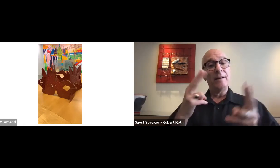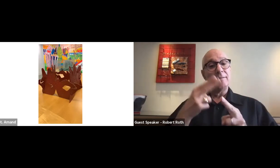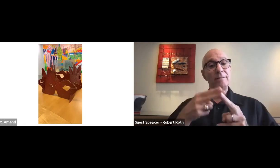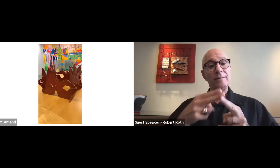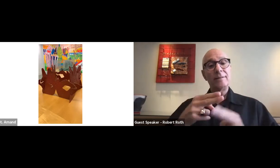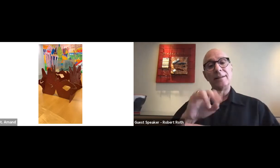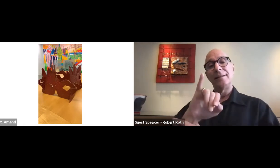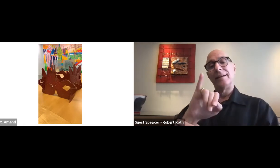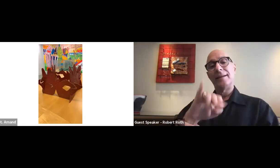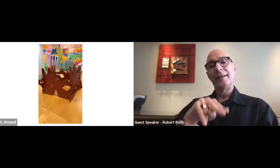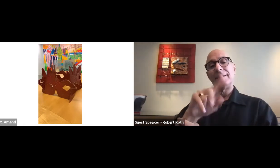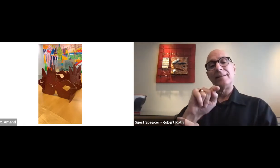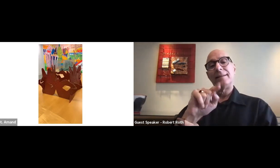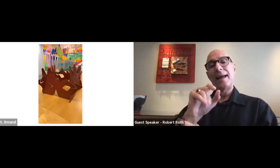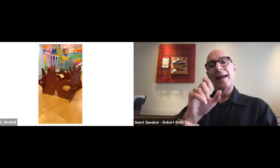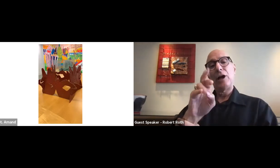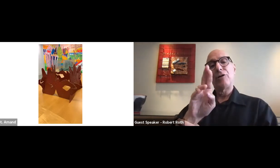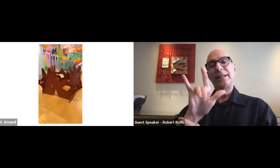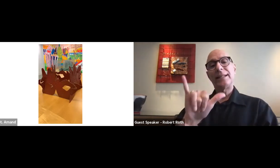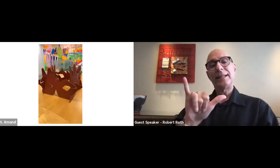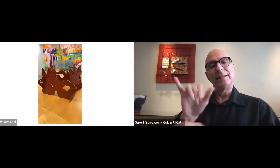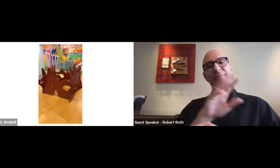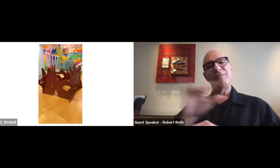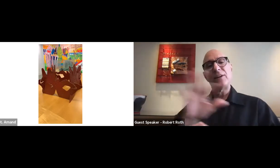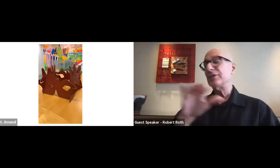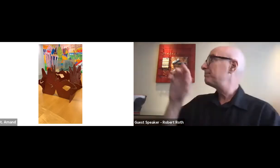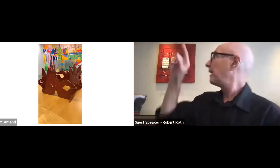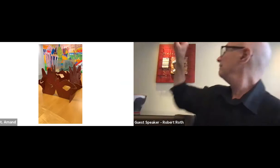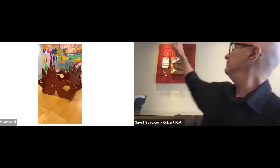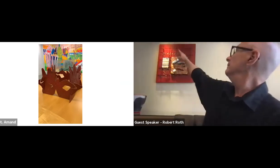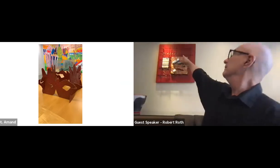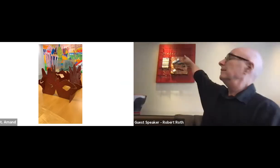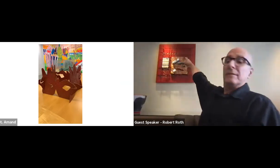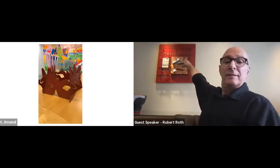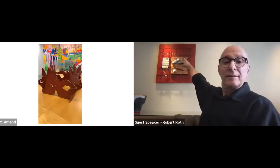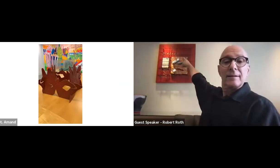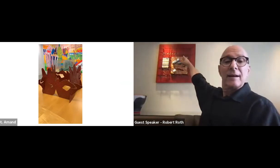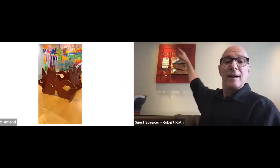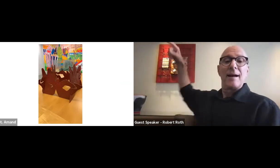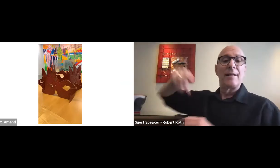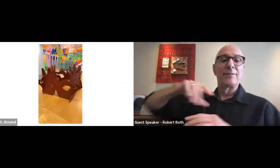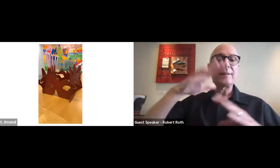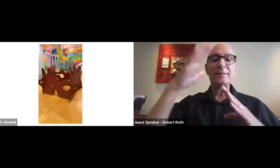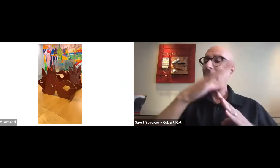and so the name of this is "Integrity."